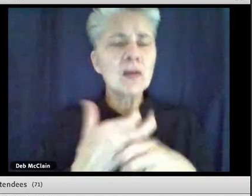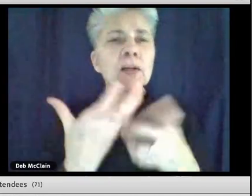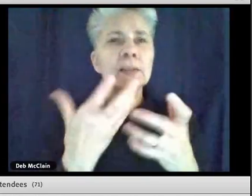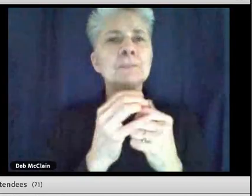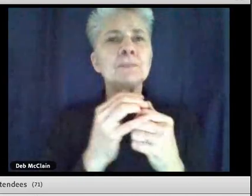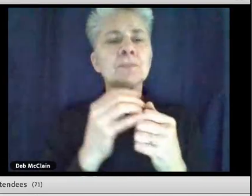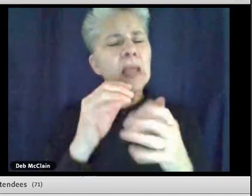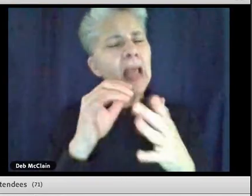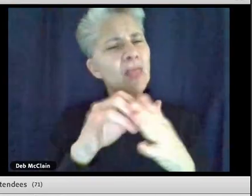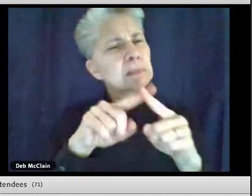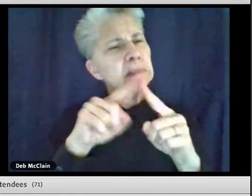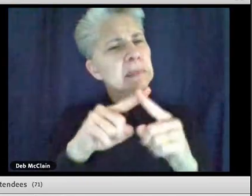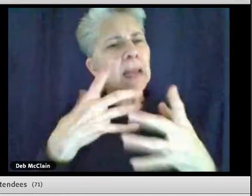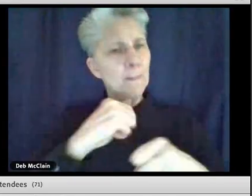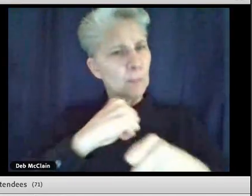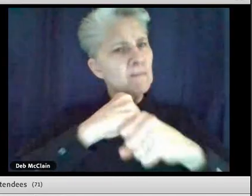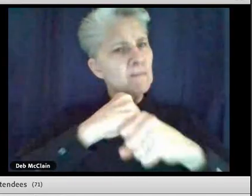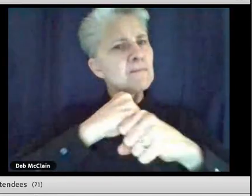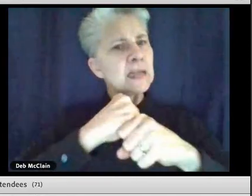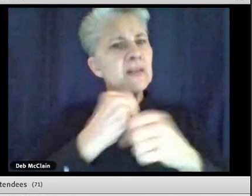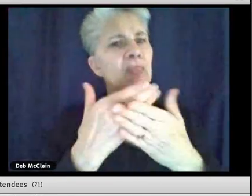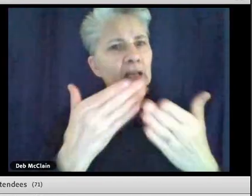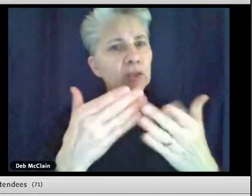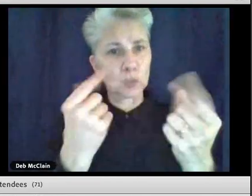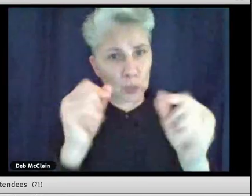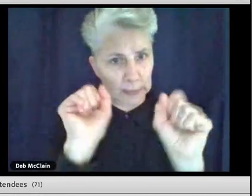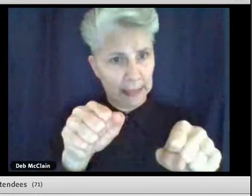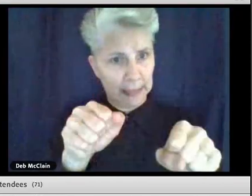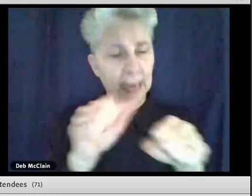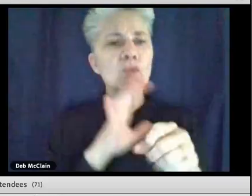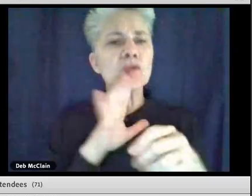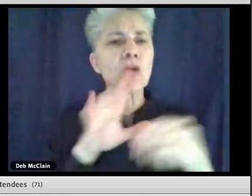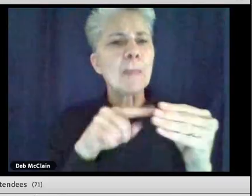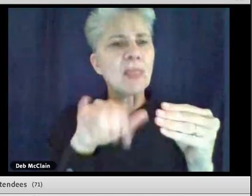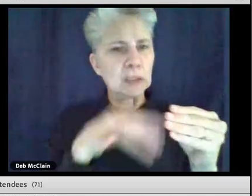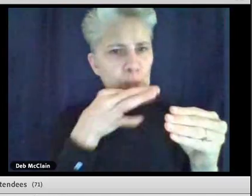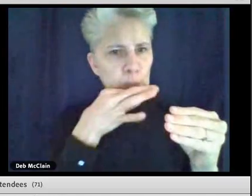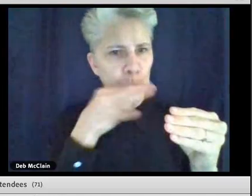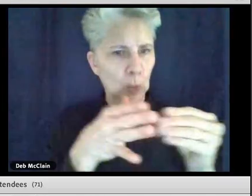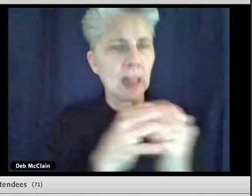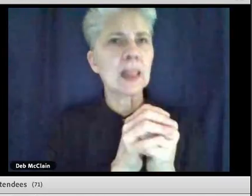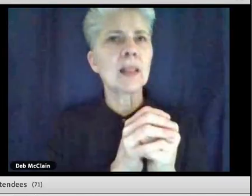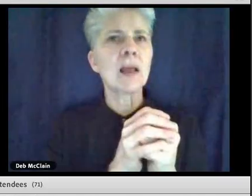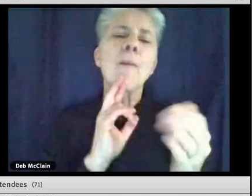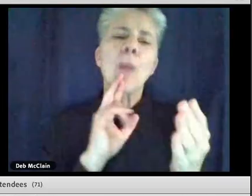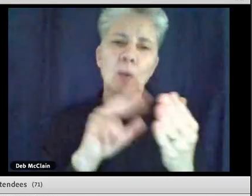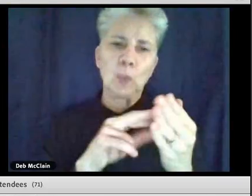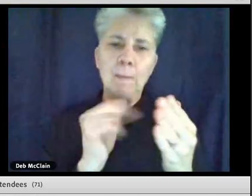And there are a lot of prevenitary measures that you can do. We'll talk a little bit about that too, probably repeat myself a little bit.